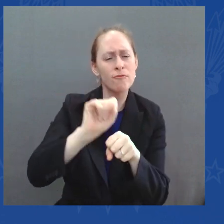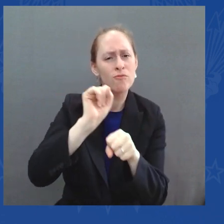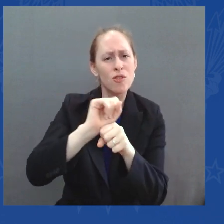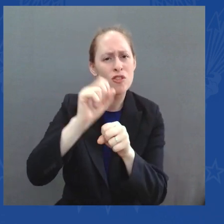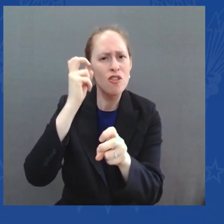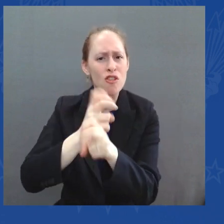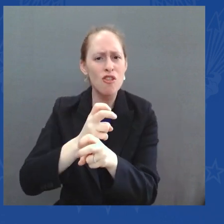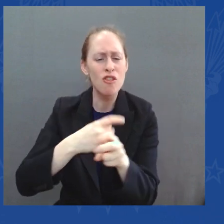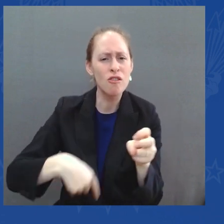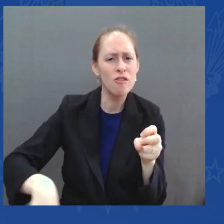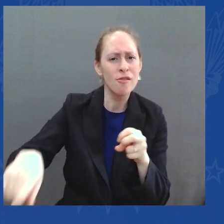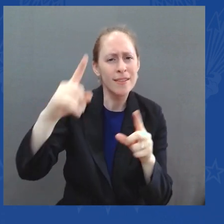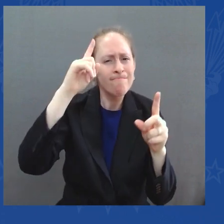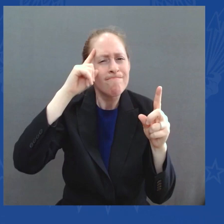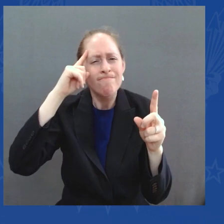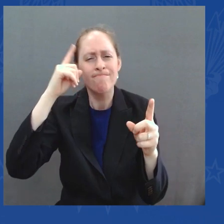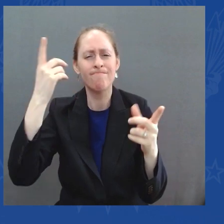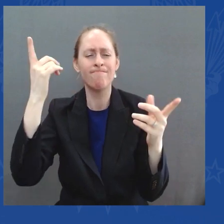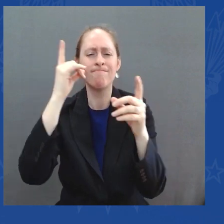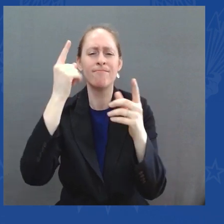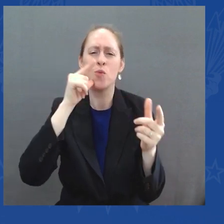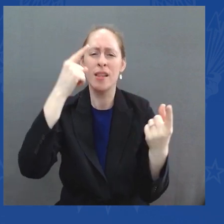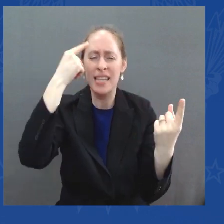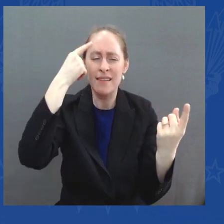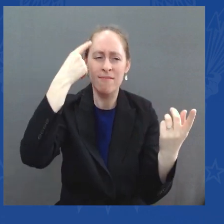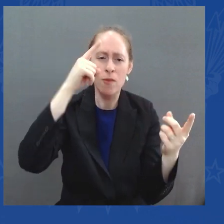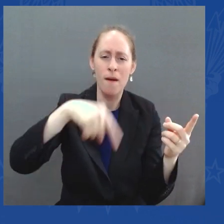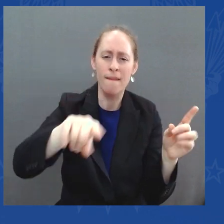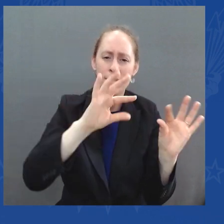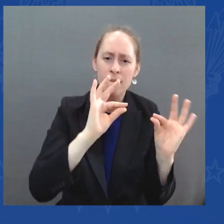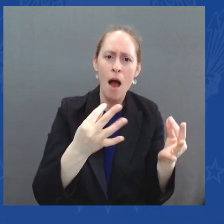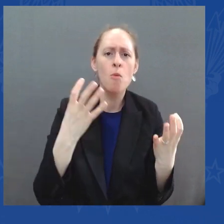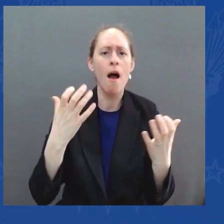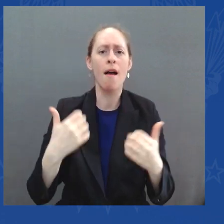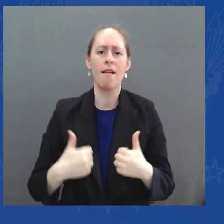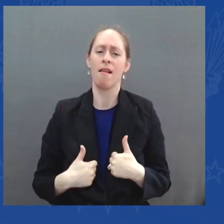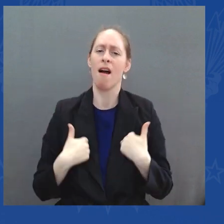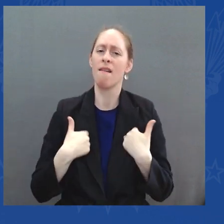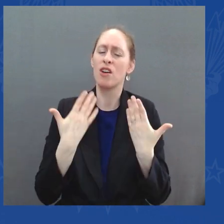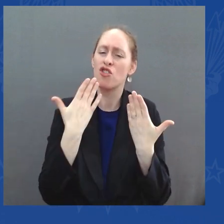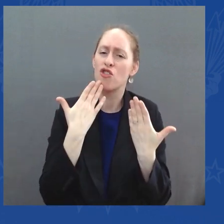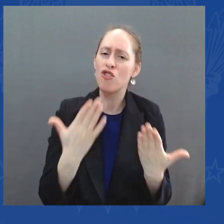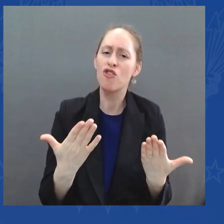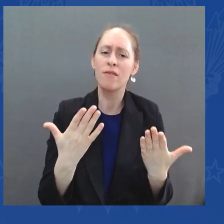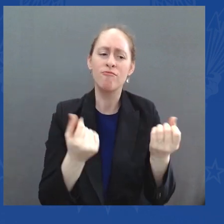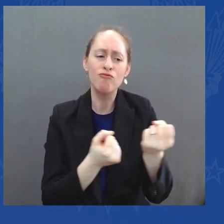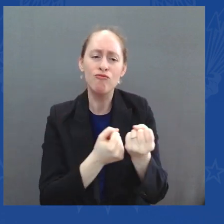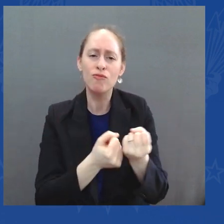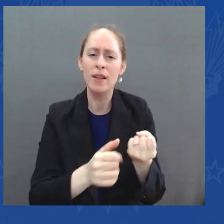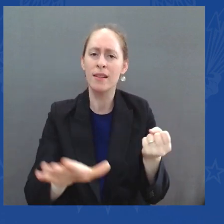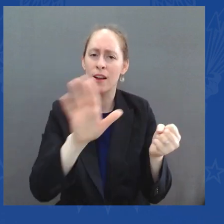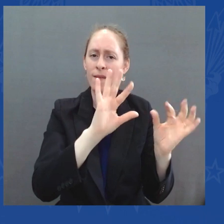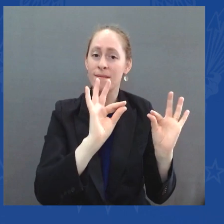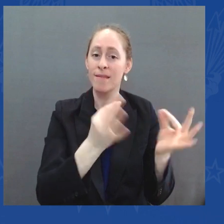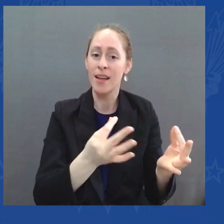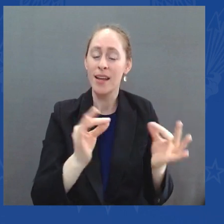and a better life for their children as well. All of you here today are people our economy should be built around because you all --